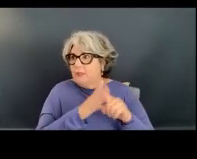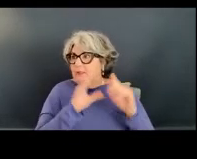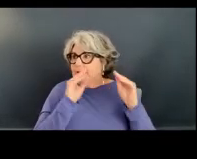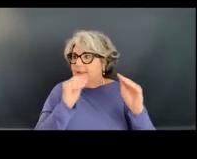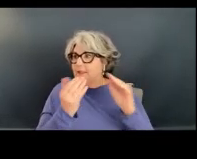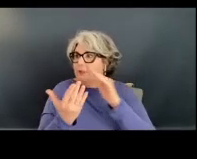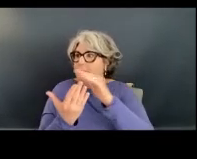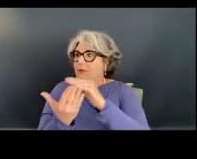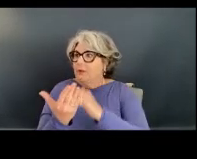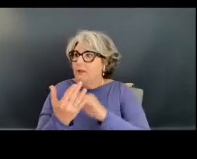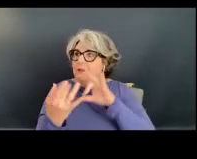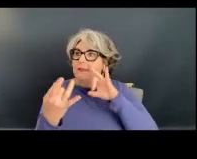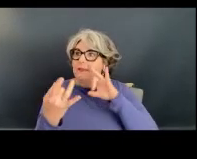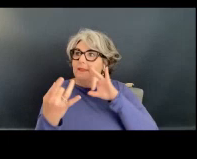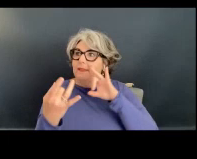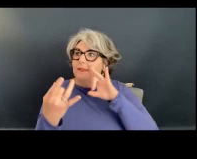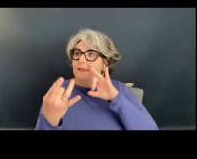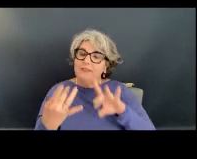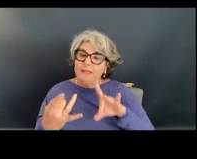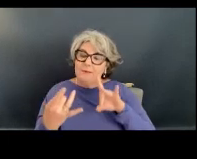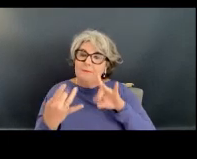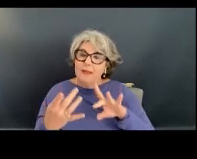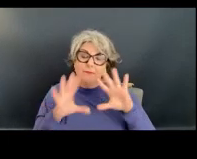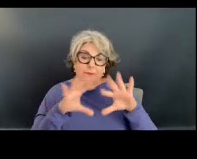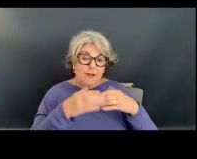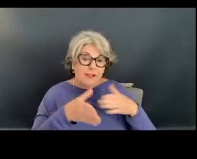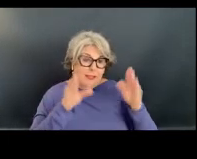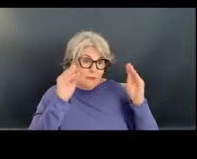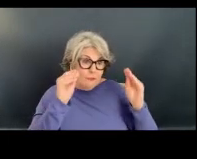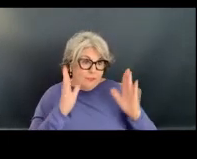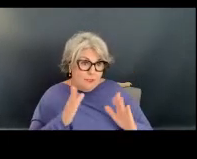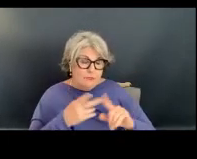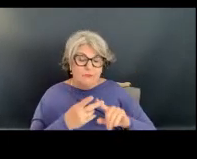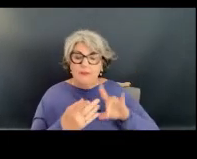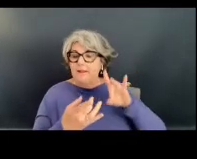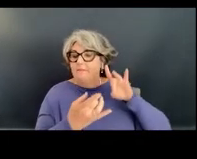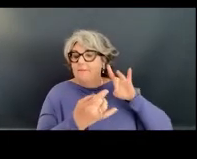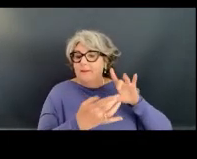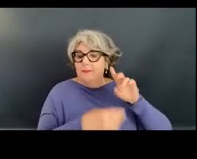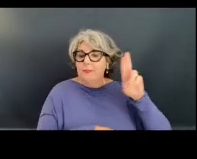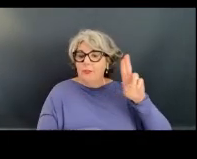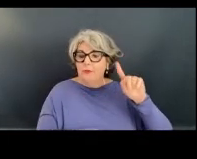They get feedback from a classroom teacher, They get feedback from the UTC master teacher.